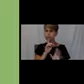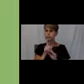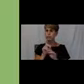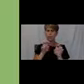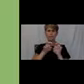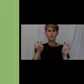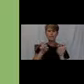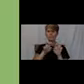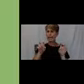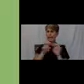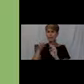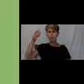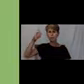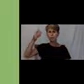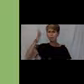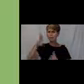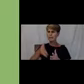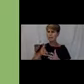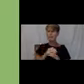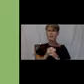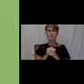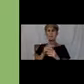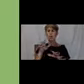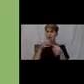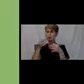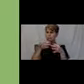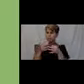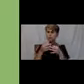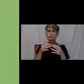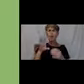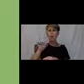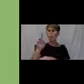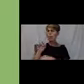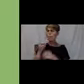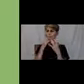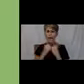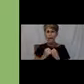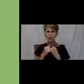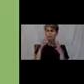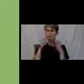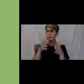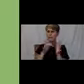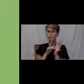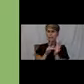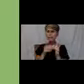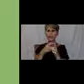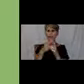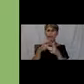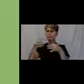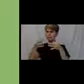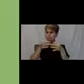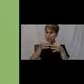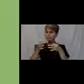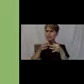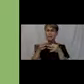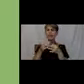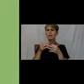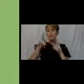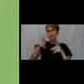We're gonna describe the core values of street medicine, explain person centered practices and really talk